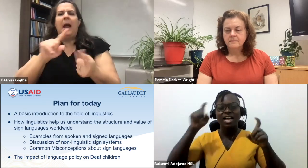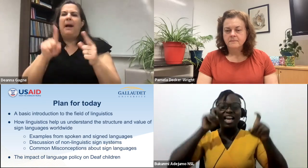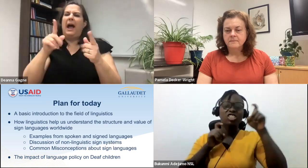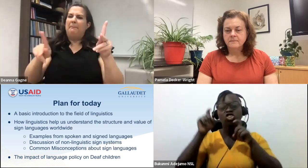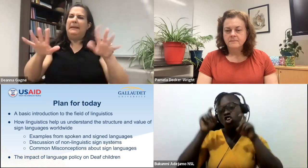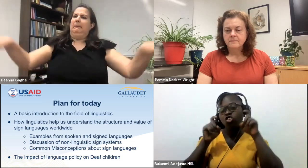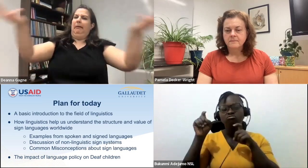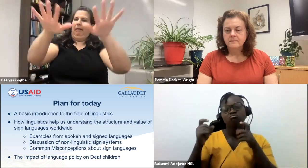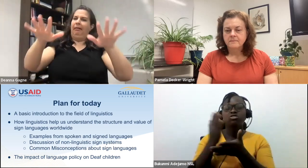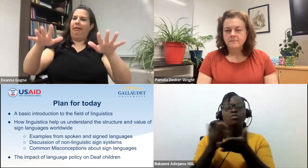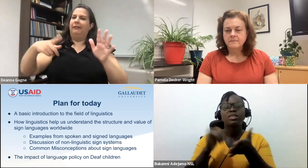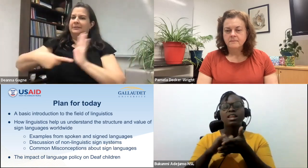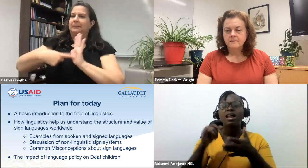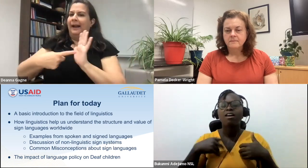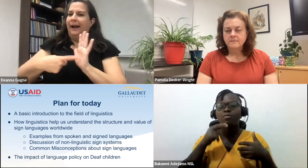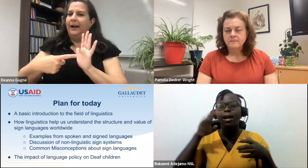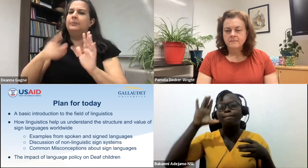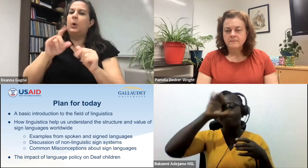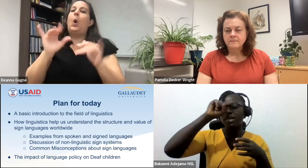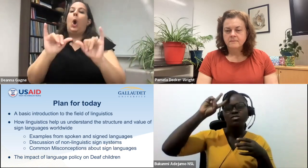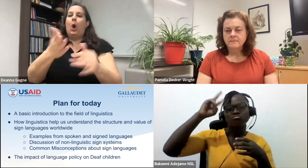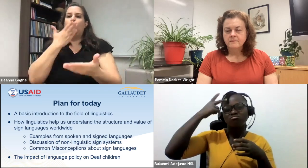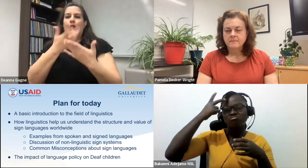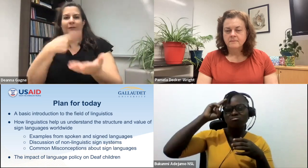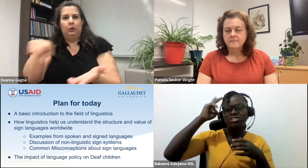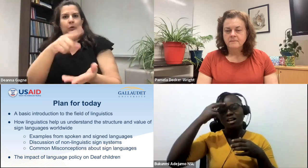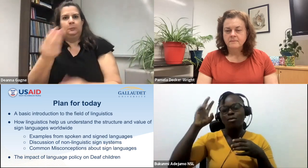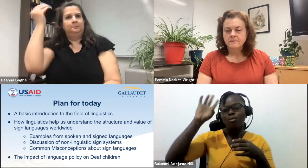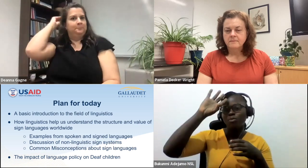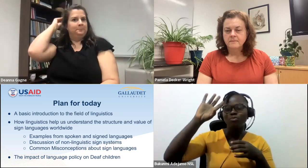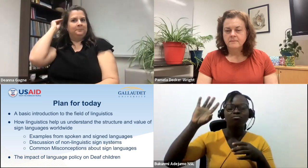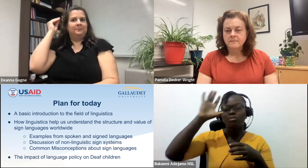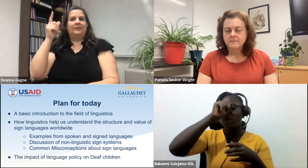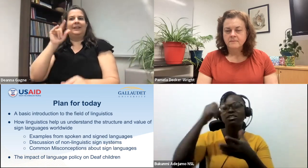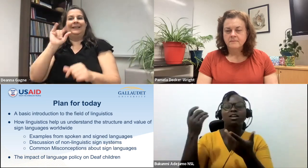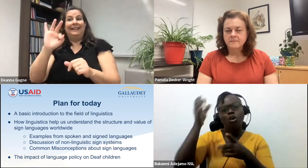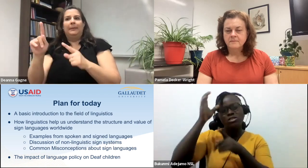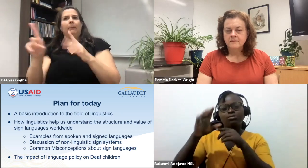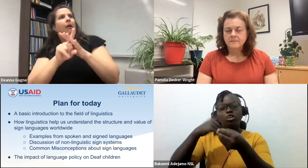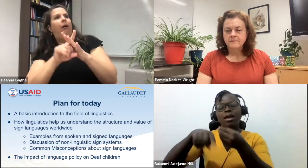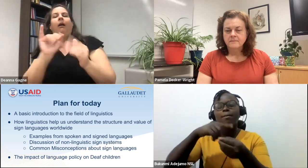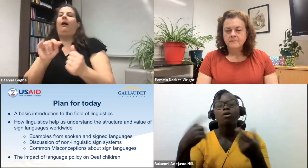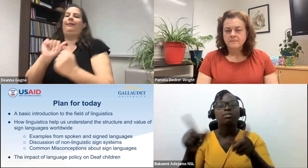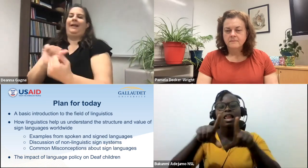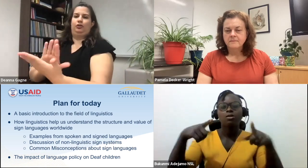and we're not saying any of our participants here believe those. But these are Laura. I